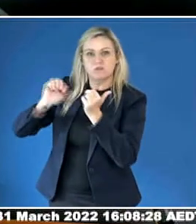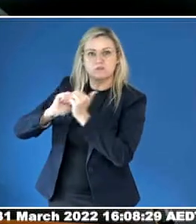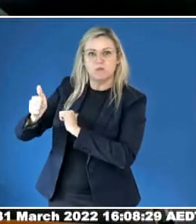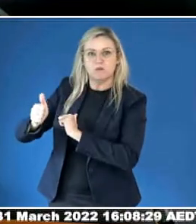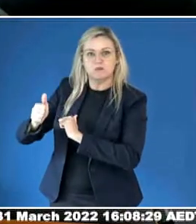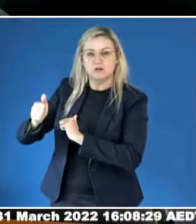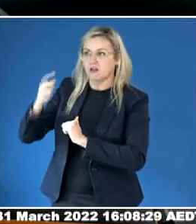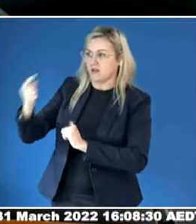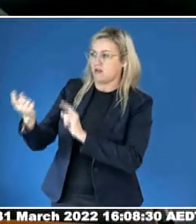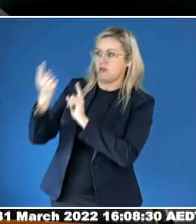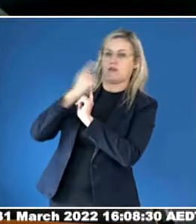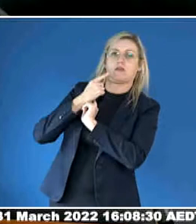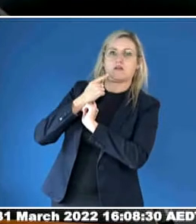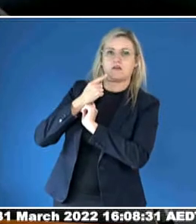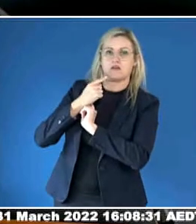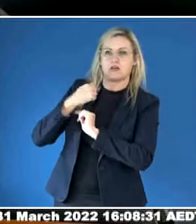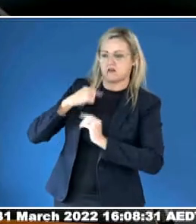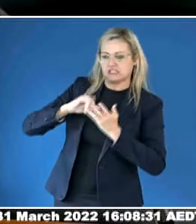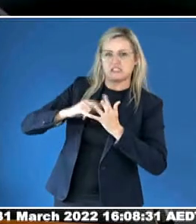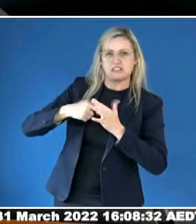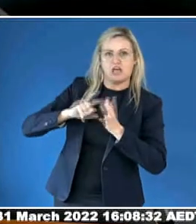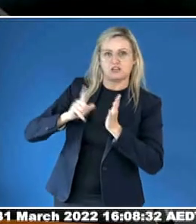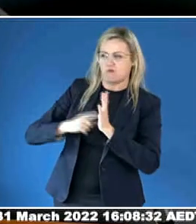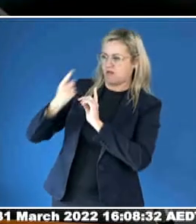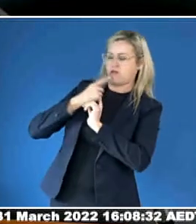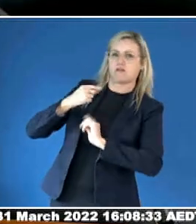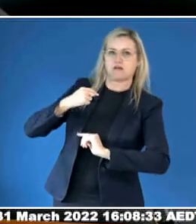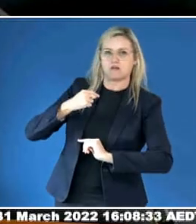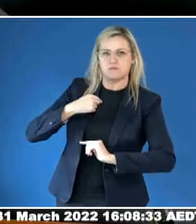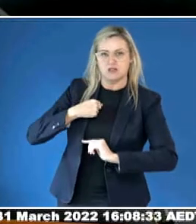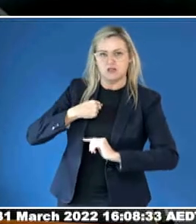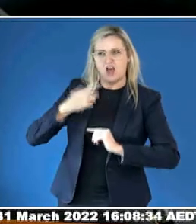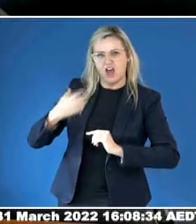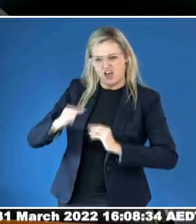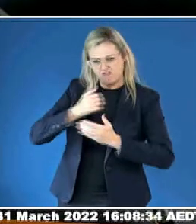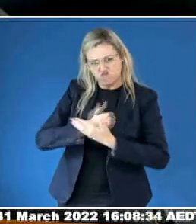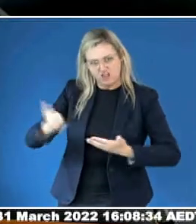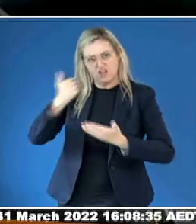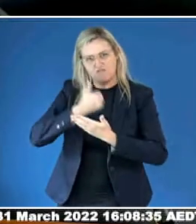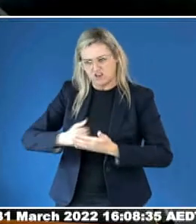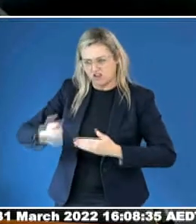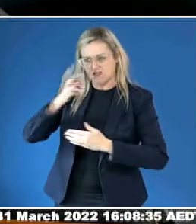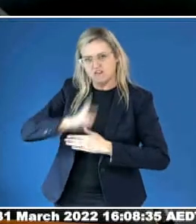He knew just how to take advantage of that. The relationship lasted until I was 17 and followed a typical narcissistic abuse cycle.